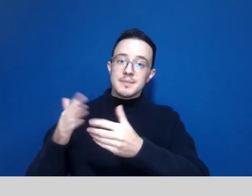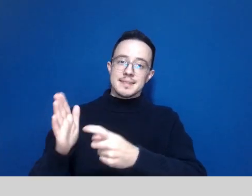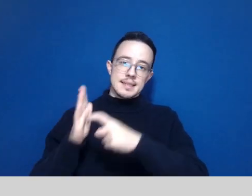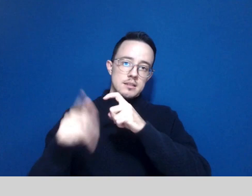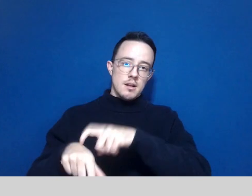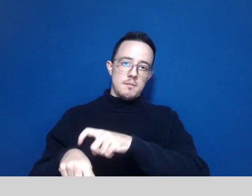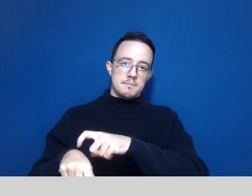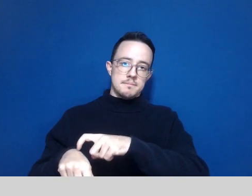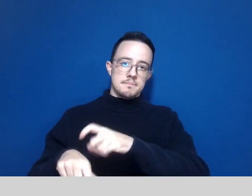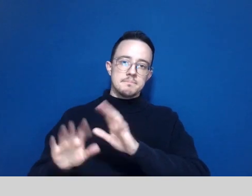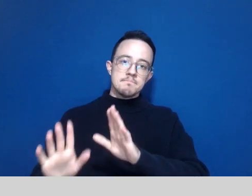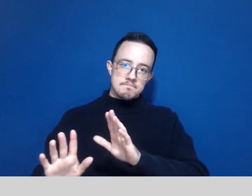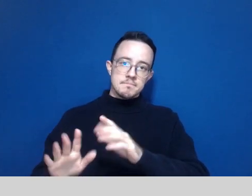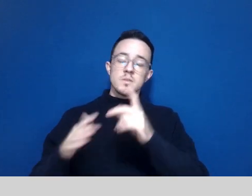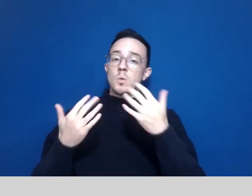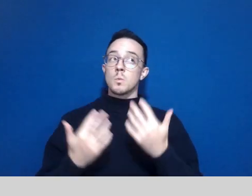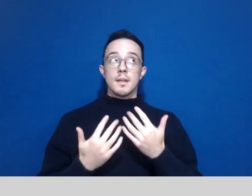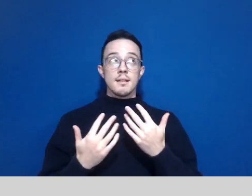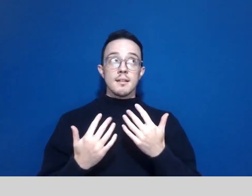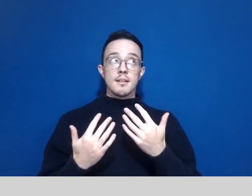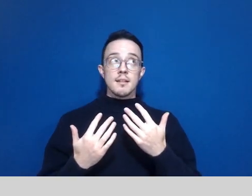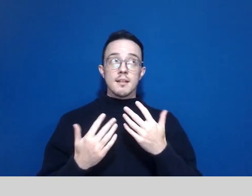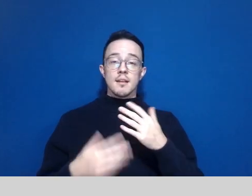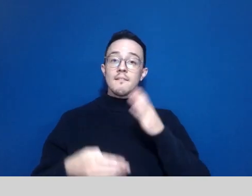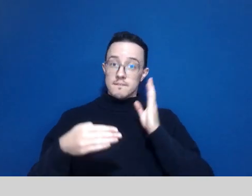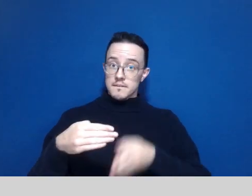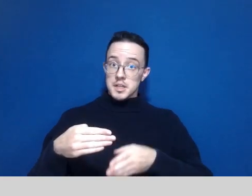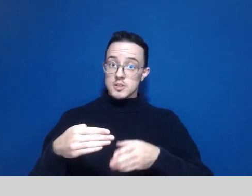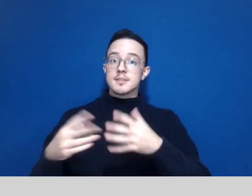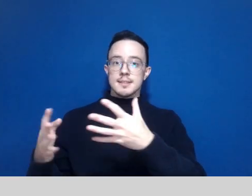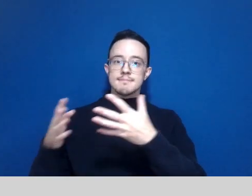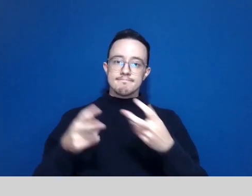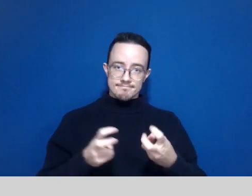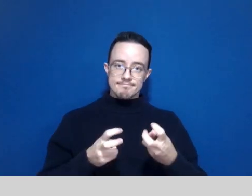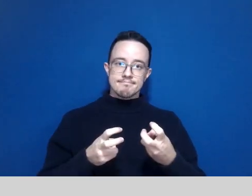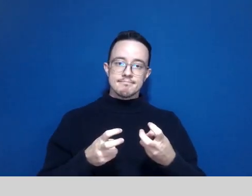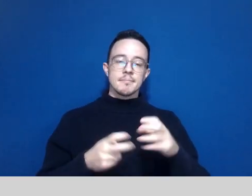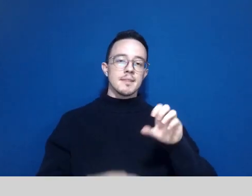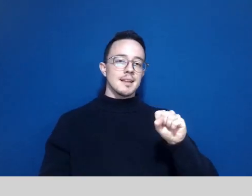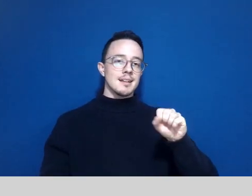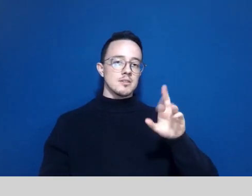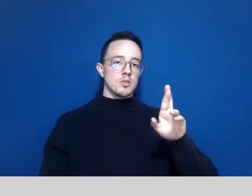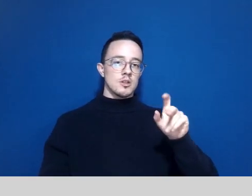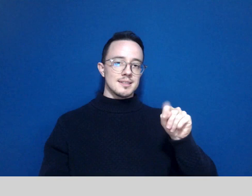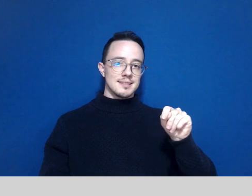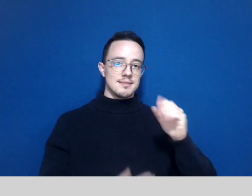but once that's done, then I would output the SRT file. And as I mentioned before,